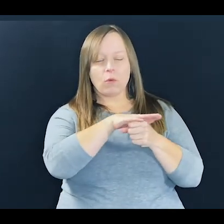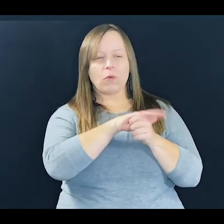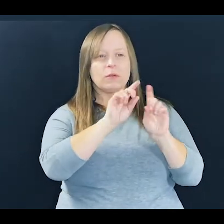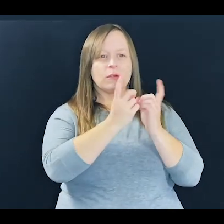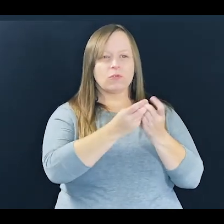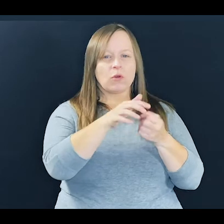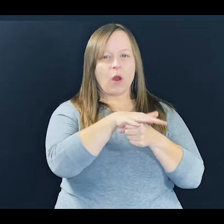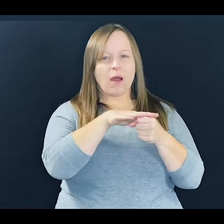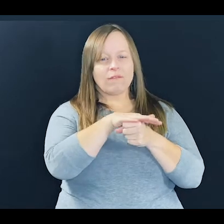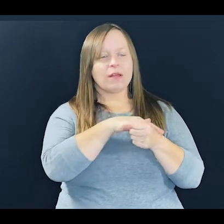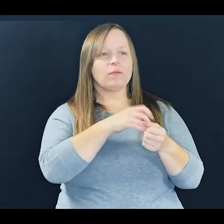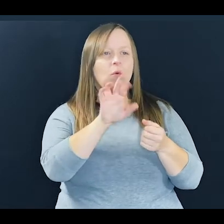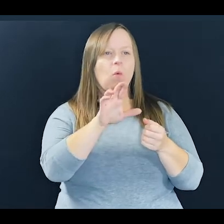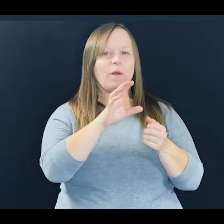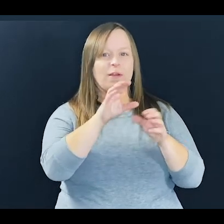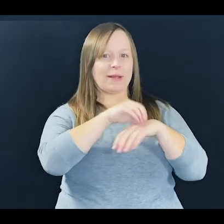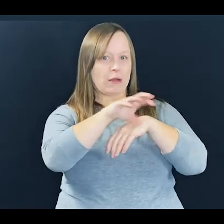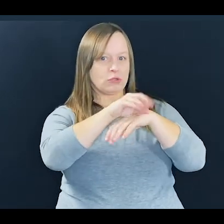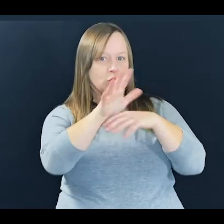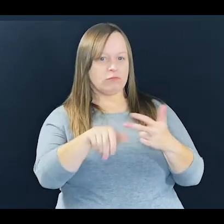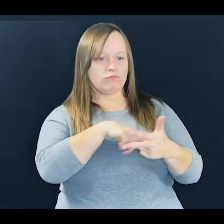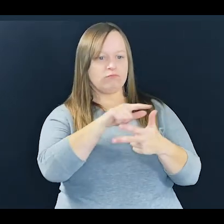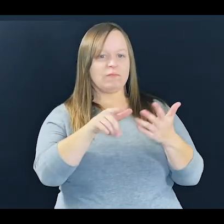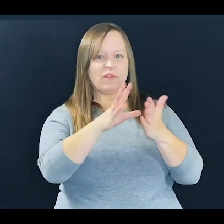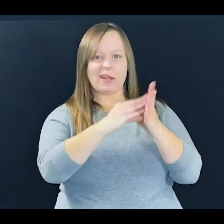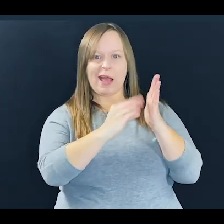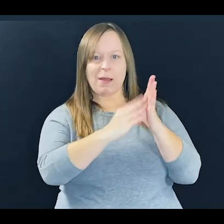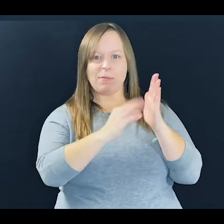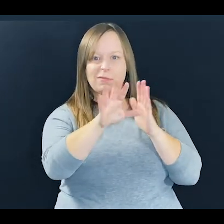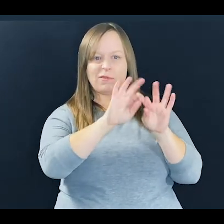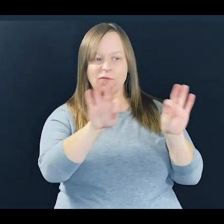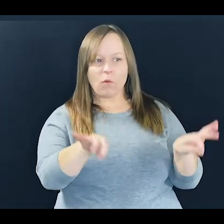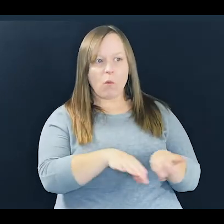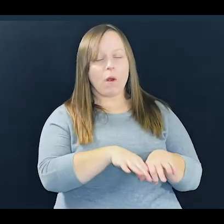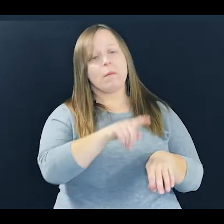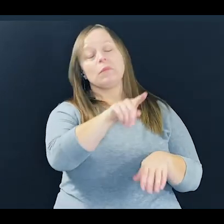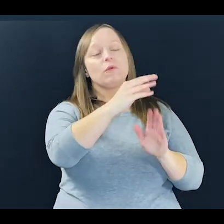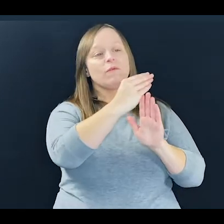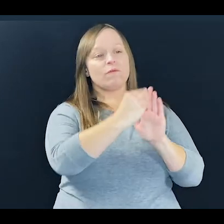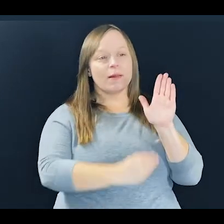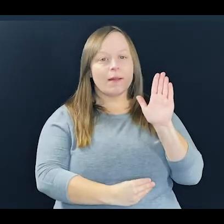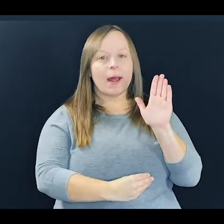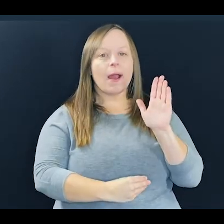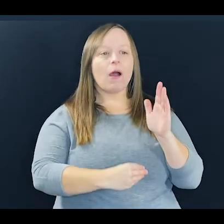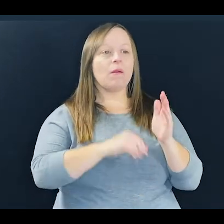office or their counselor for a copy of the form. You fill it out.